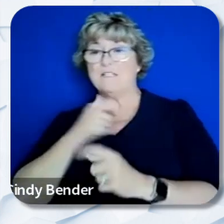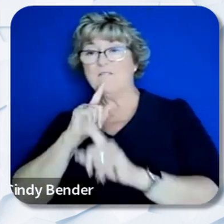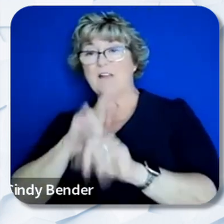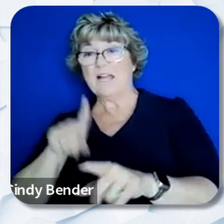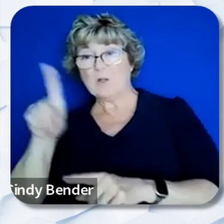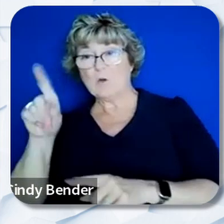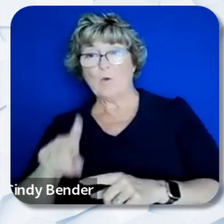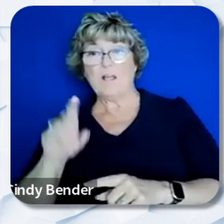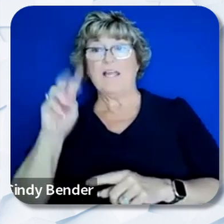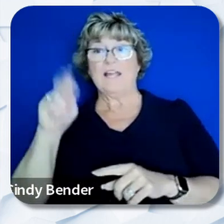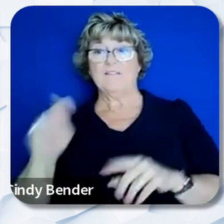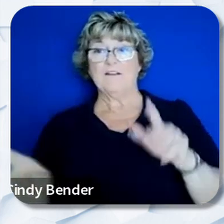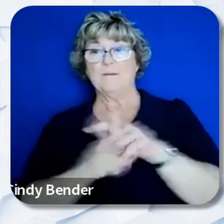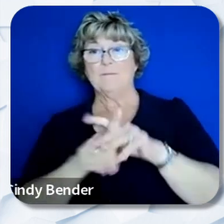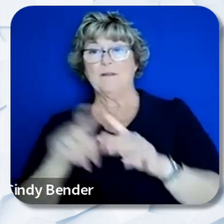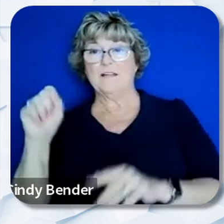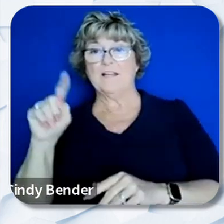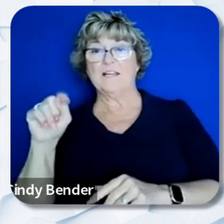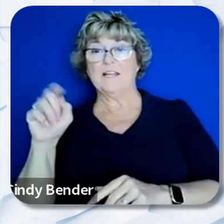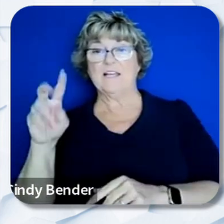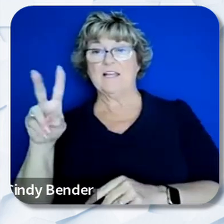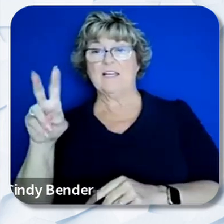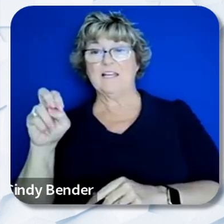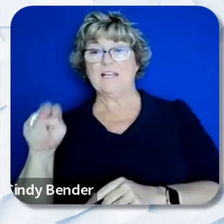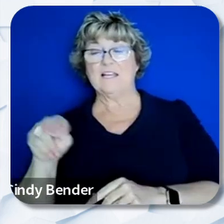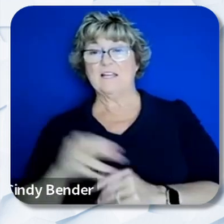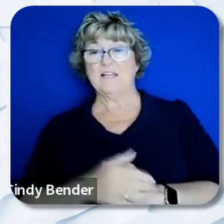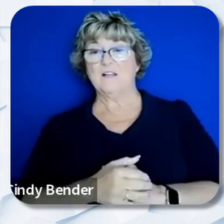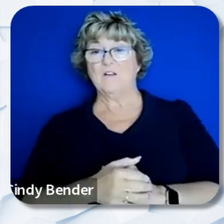we'll even pop Steven back in here if we have a data-related question. "Will the LEAs with